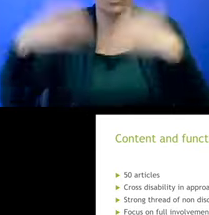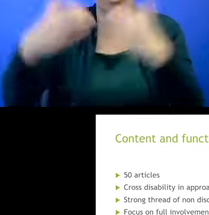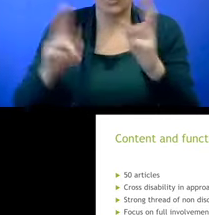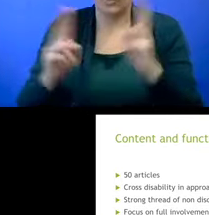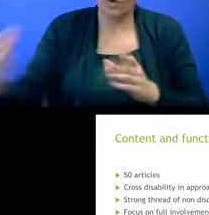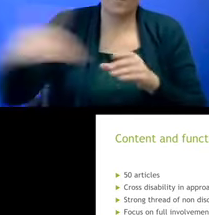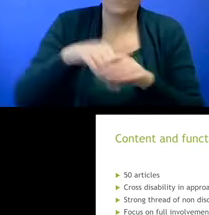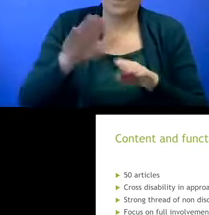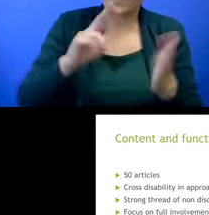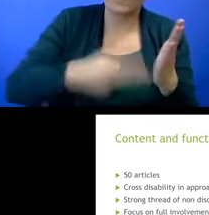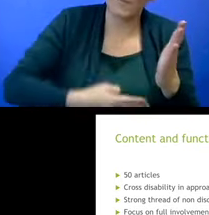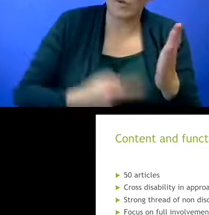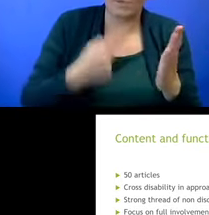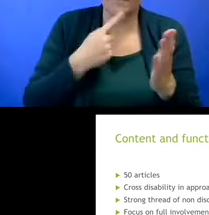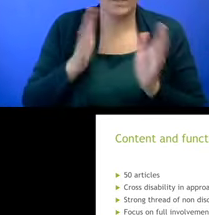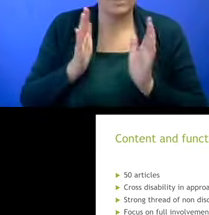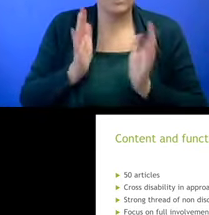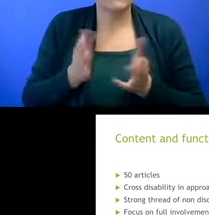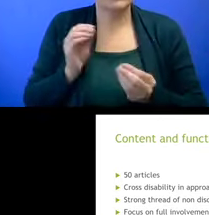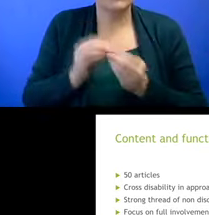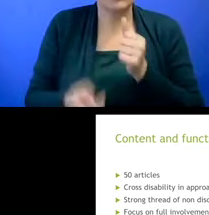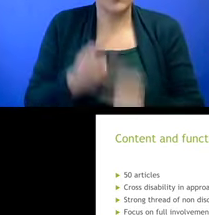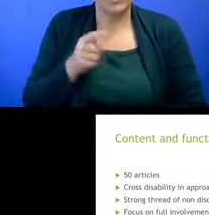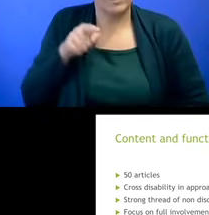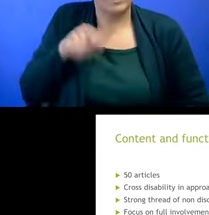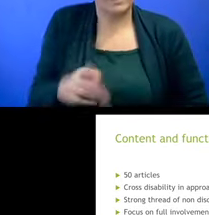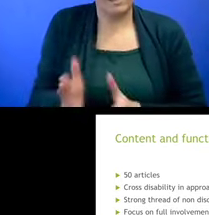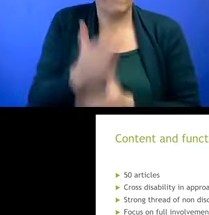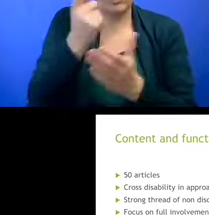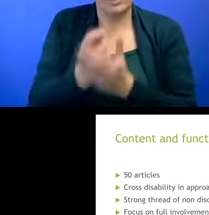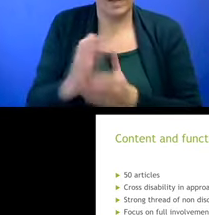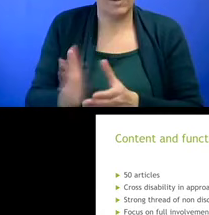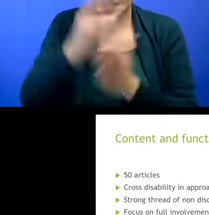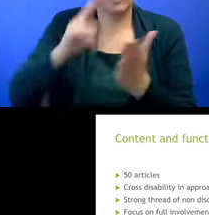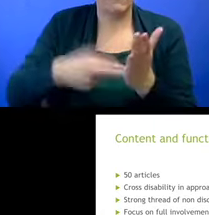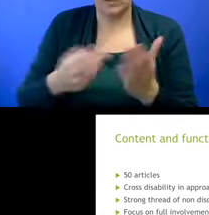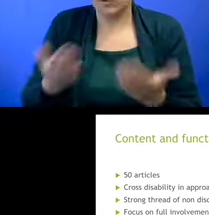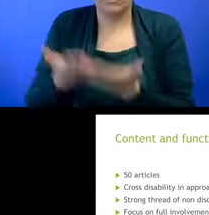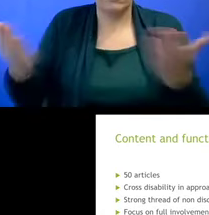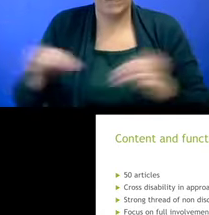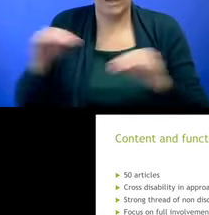I mentioned earlier that this is the first convention where people were actively involved in its development, in its drafting,